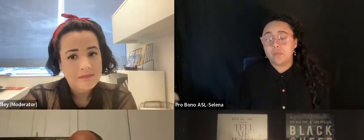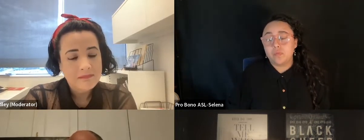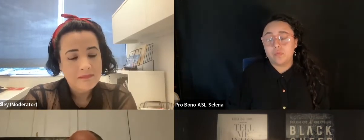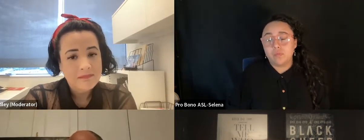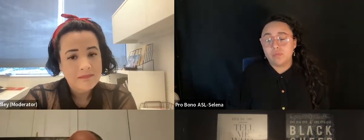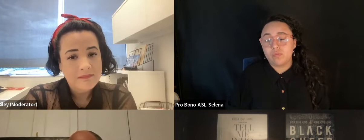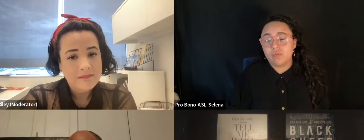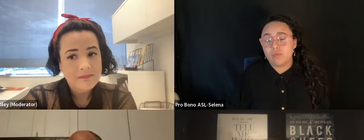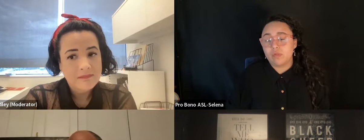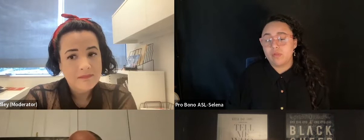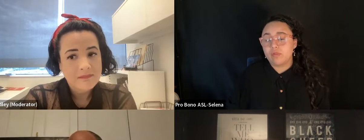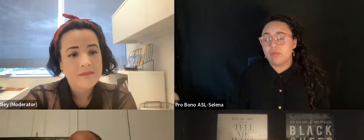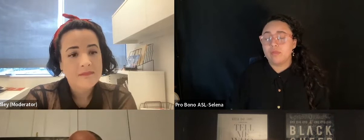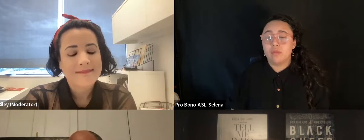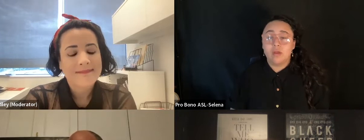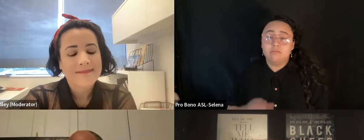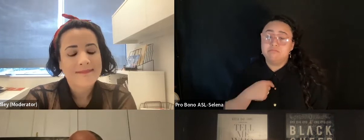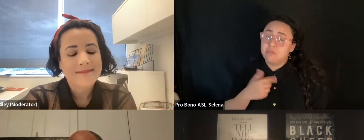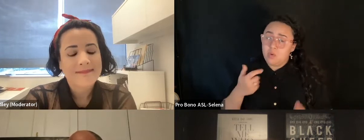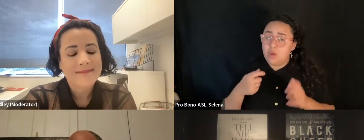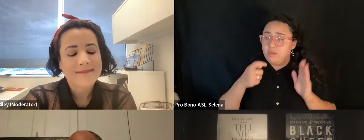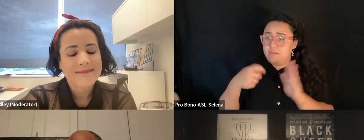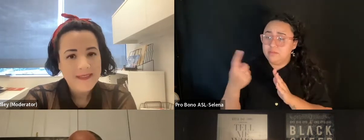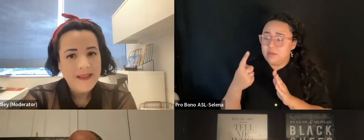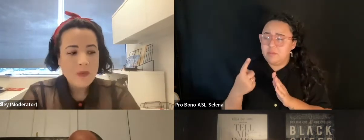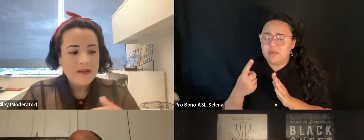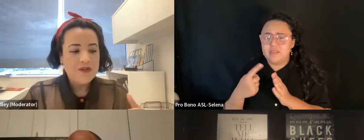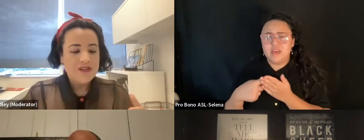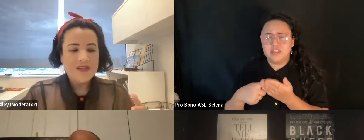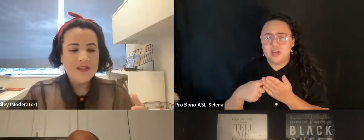Is that why -- go ahead. Sorry, go ahead.